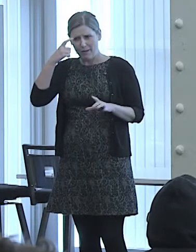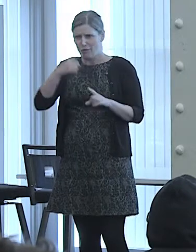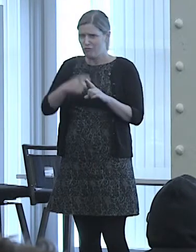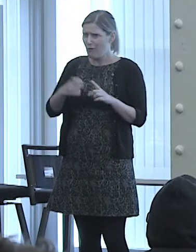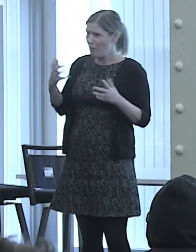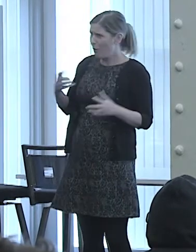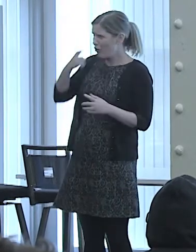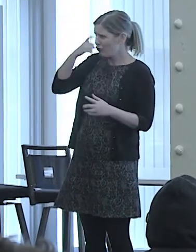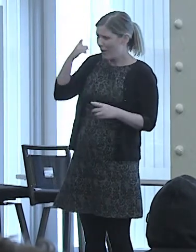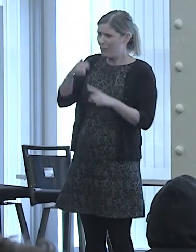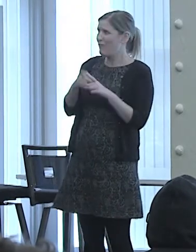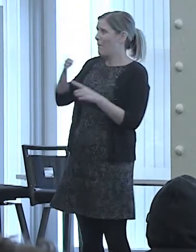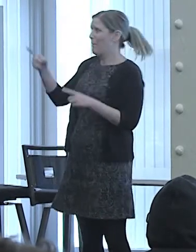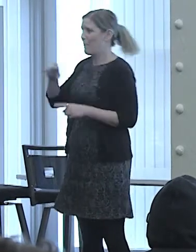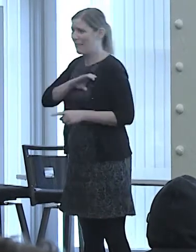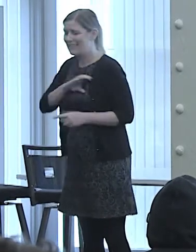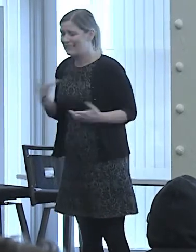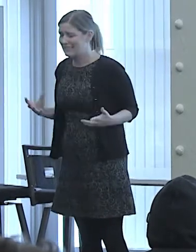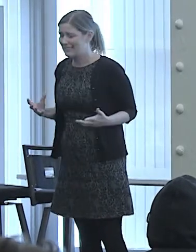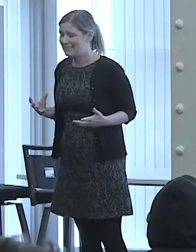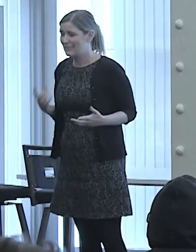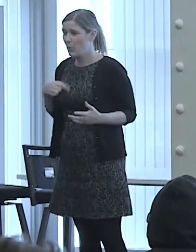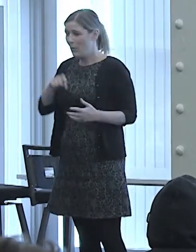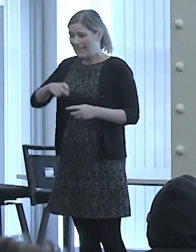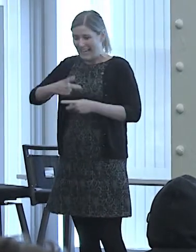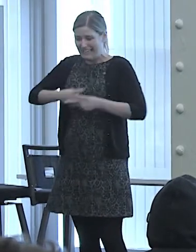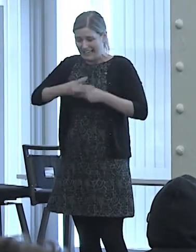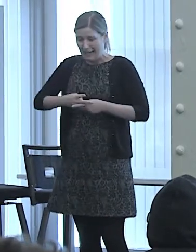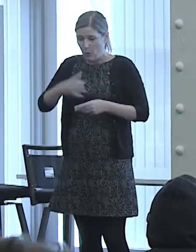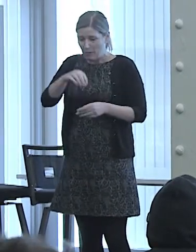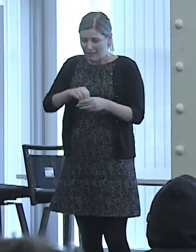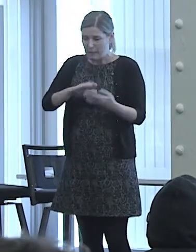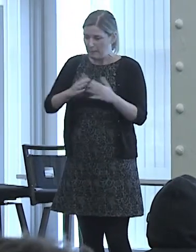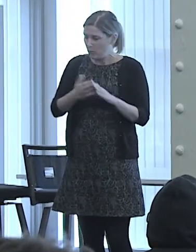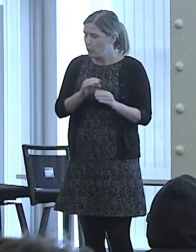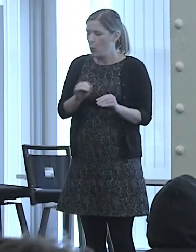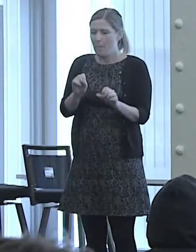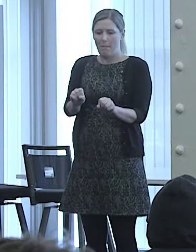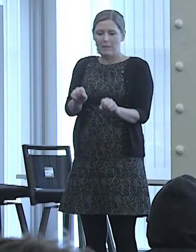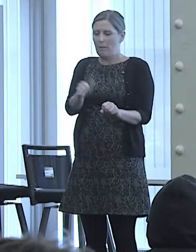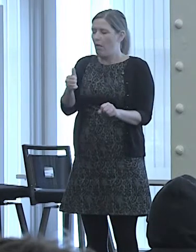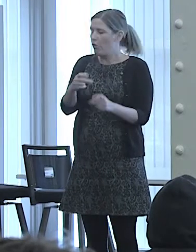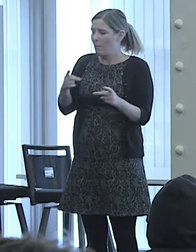But now he has trauma that we can't take care of him in the community, there's no possible other place for him to go.